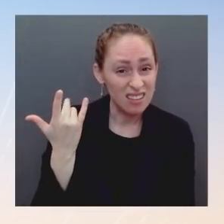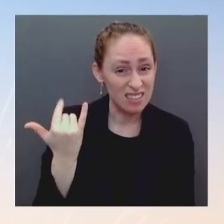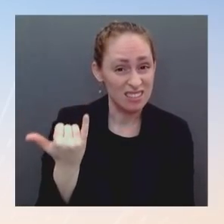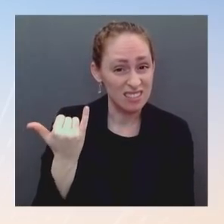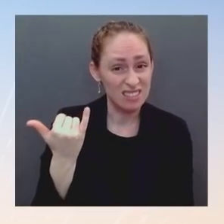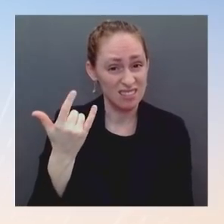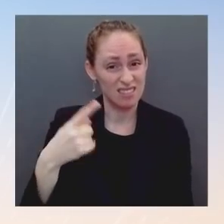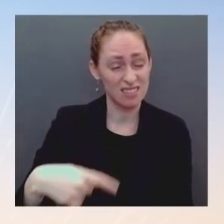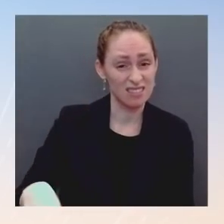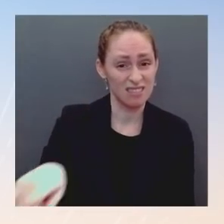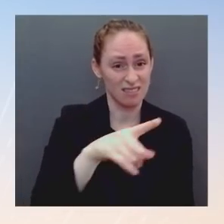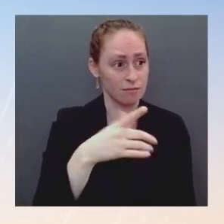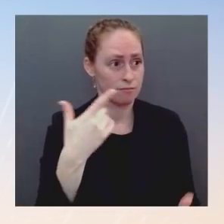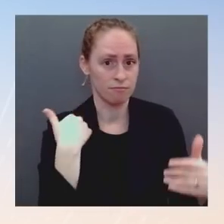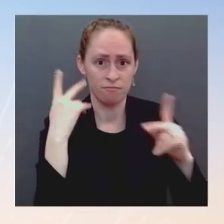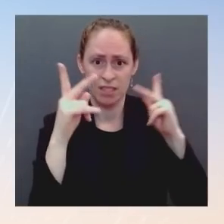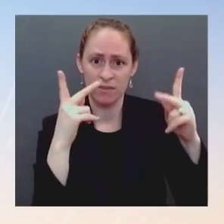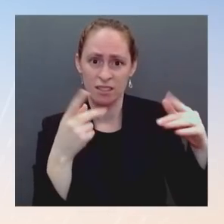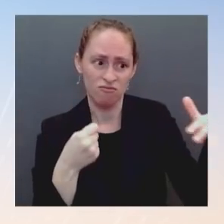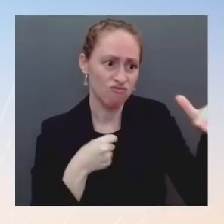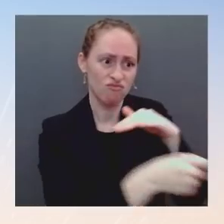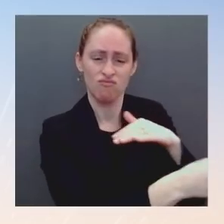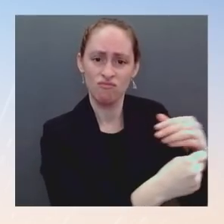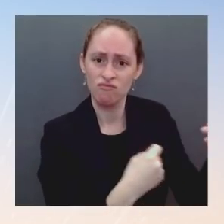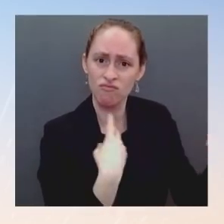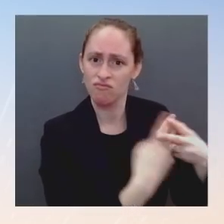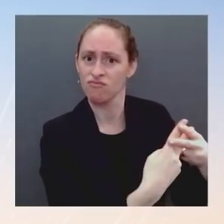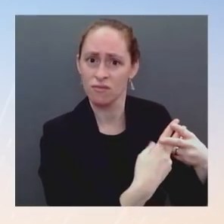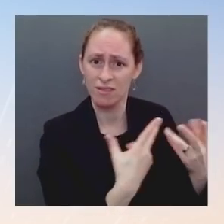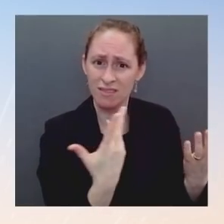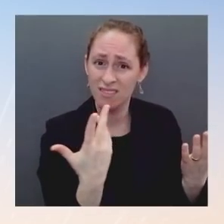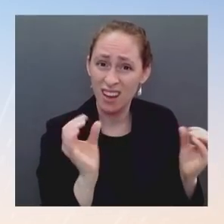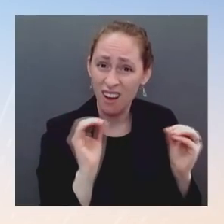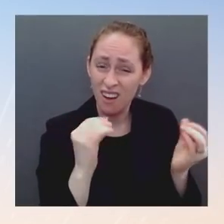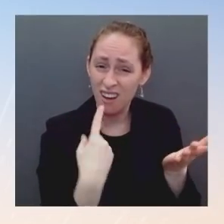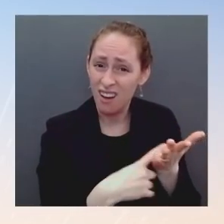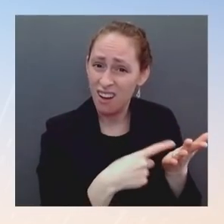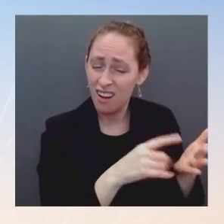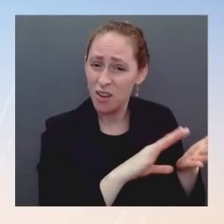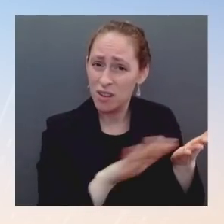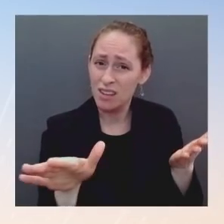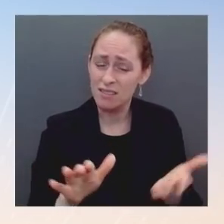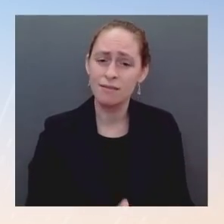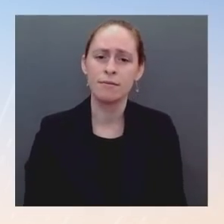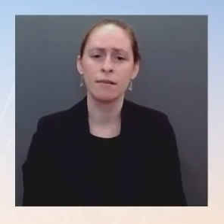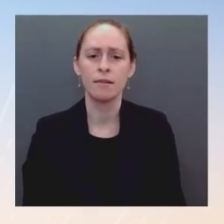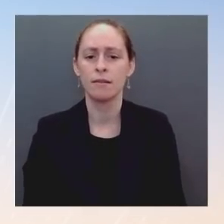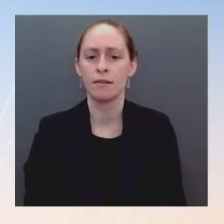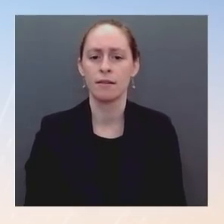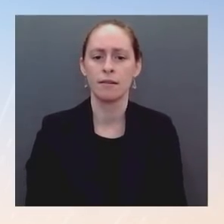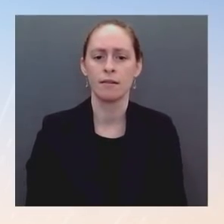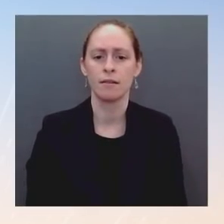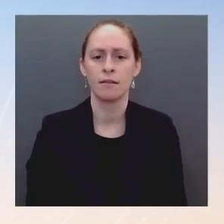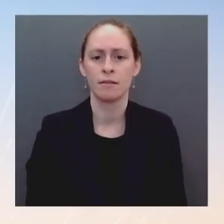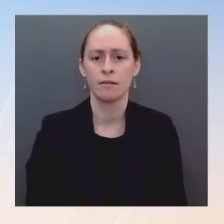that they could talk about the Iran nuclear negotiations, but there's no special coordination planned for this trip.